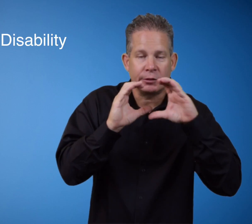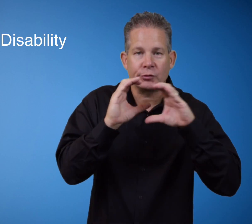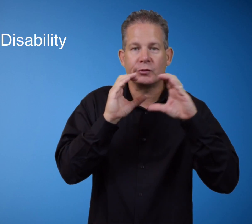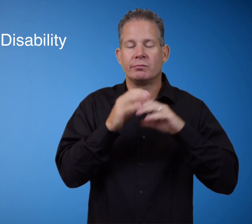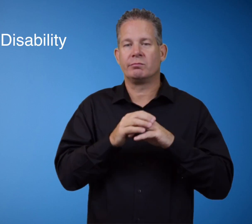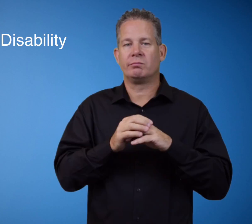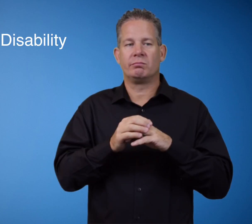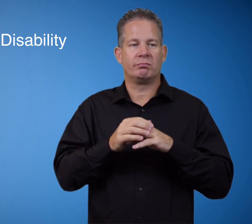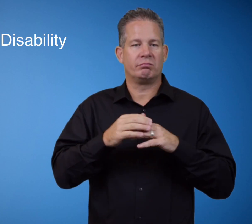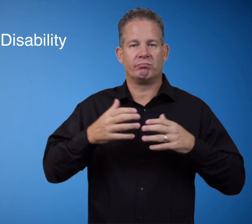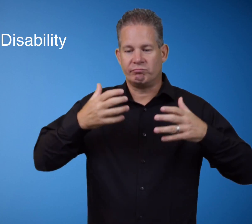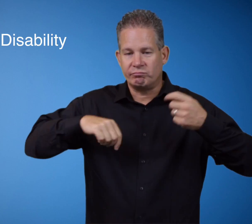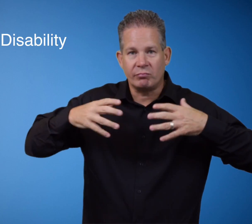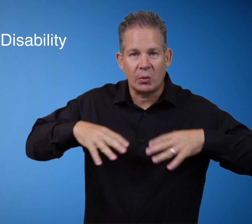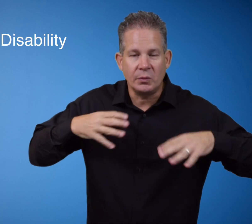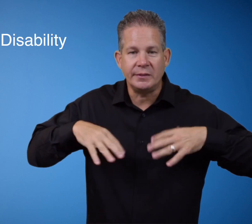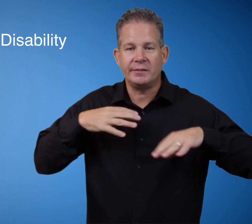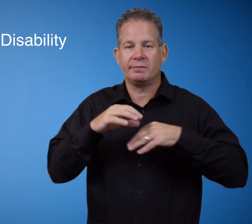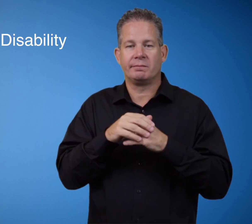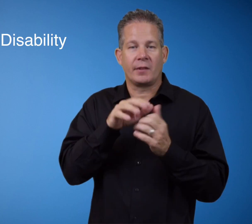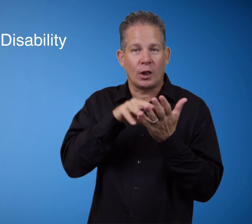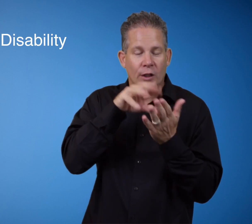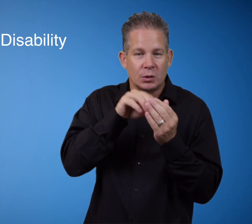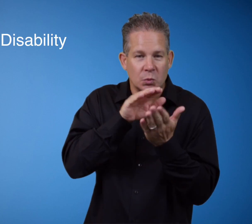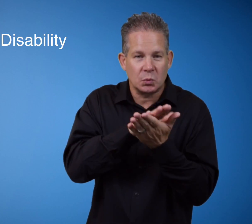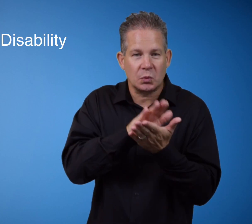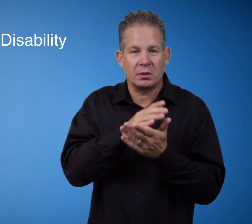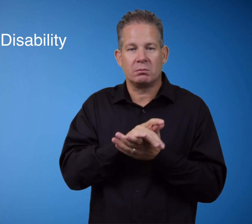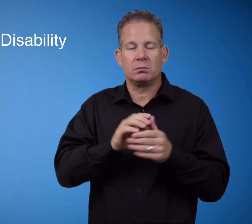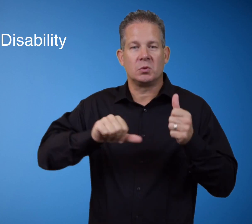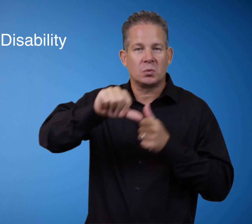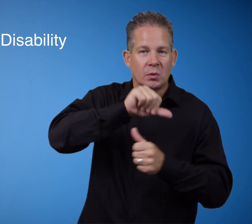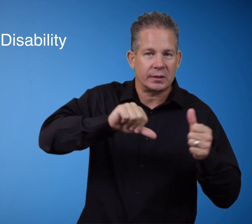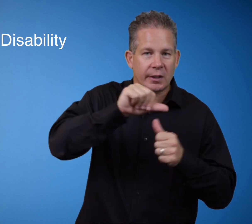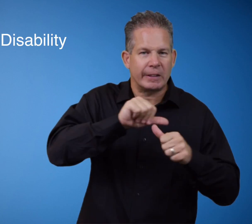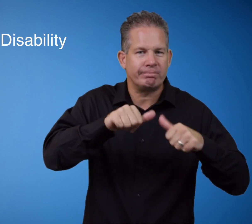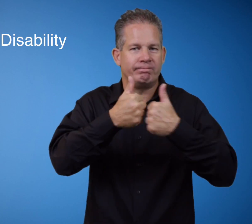This could mean communication, dressing, learning at school, socializing.